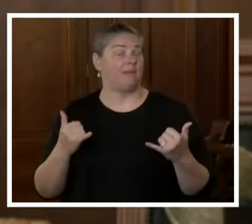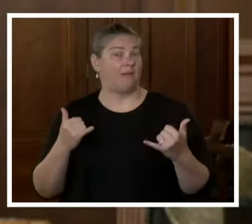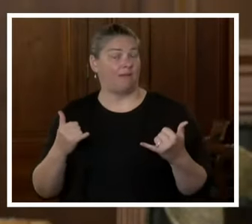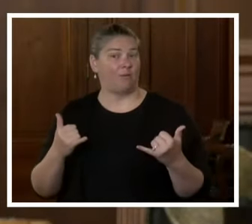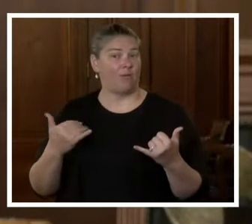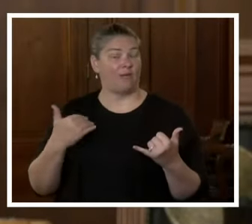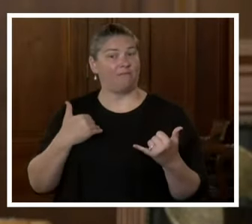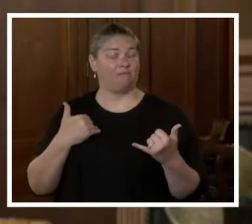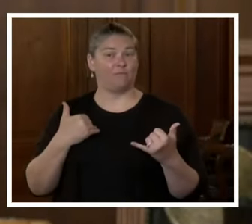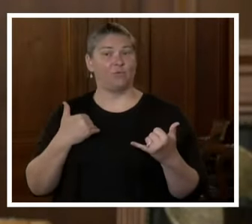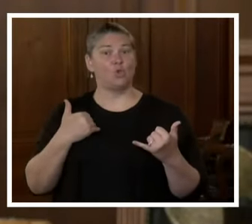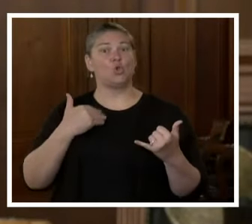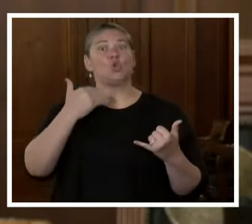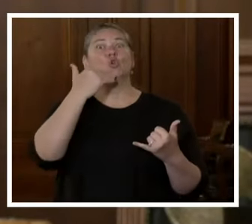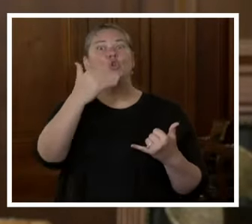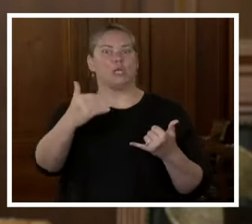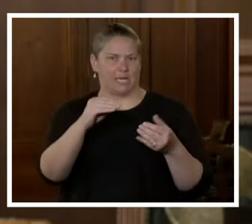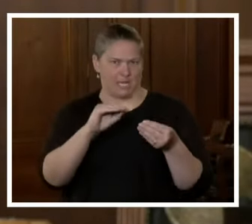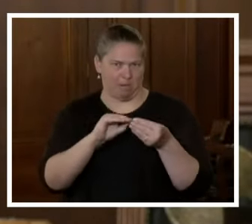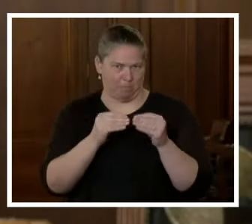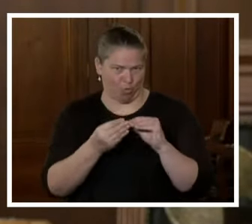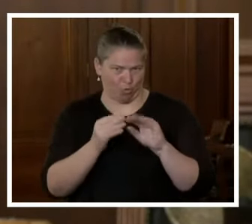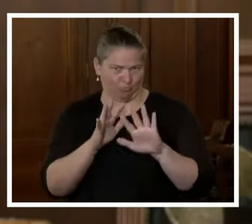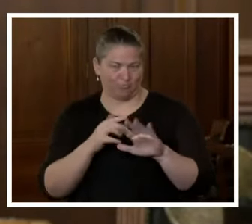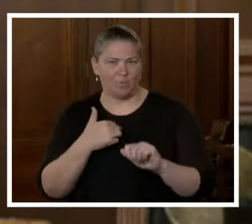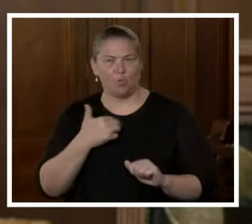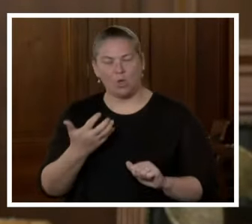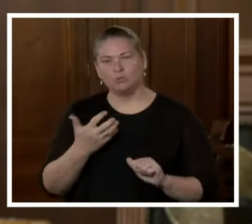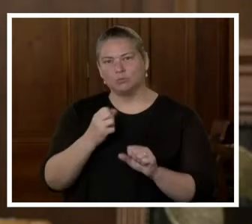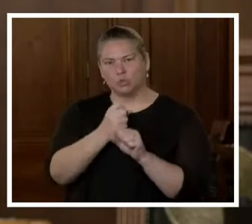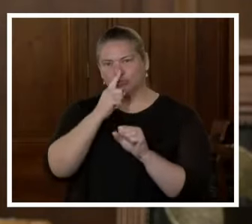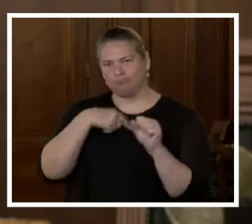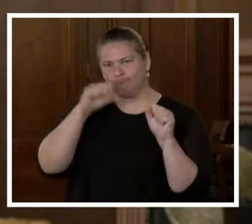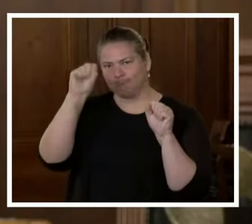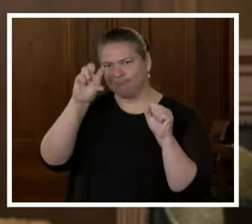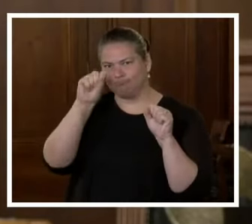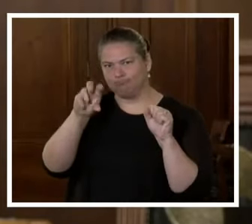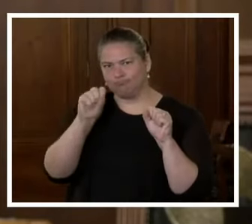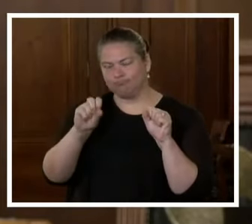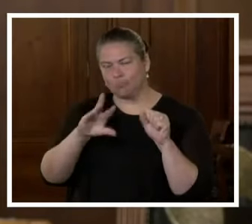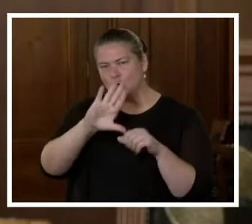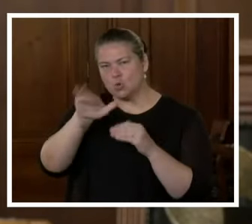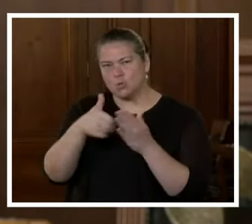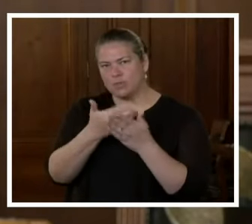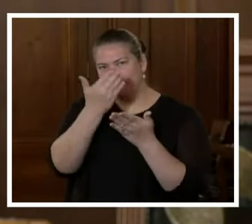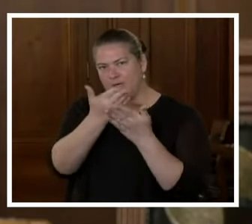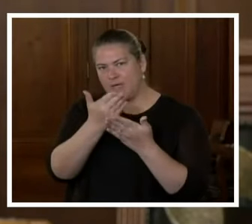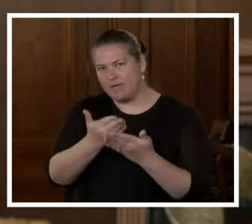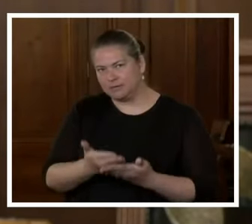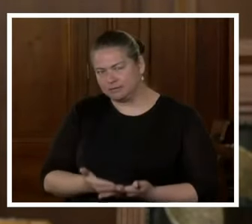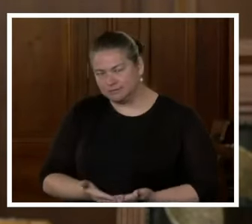WHERE WE ARE TODAY IS SEEING EVEN THOUGH WE WERE REACHING THE POINT WE NEEDED TO REACH, TESTS